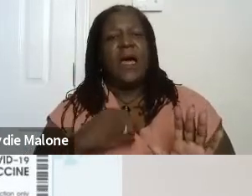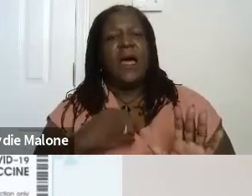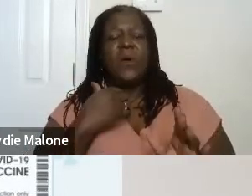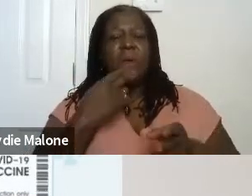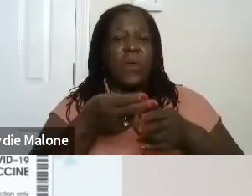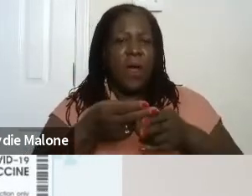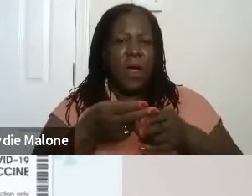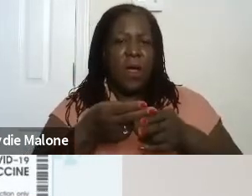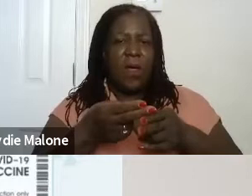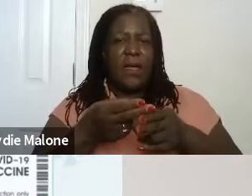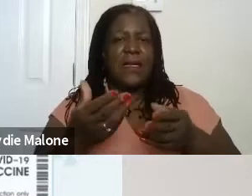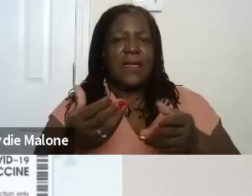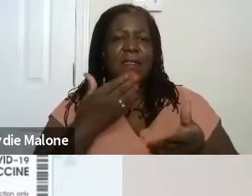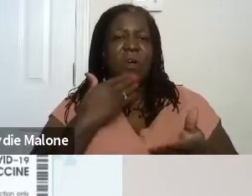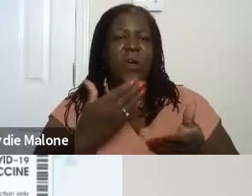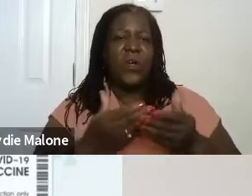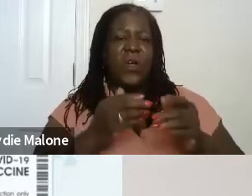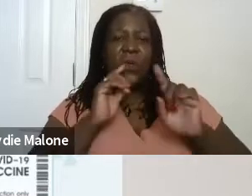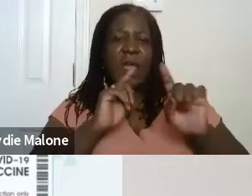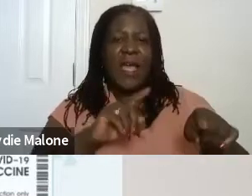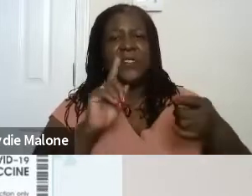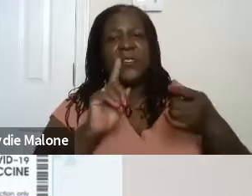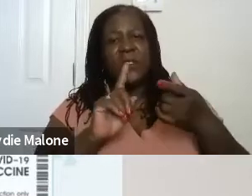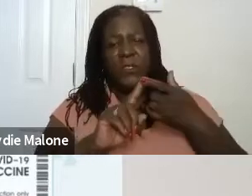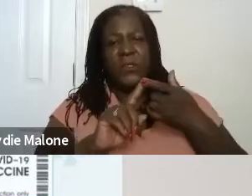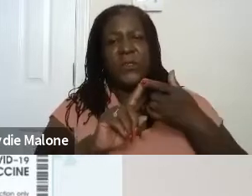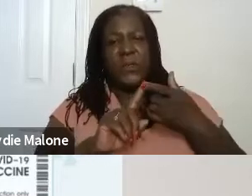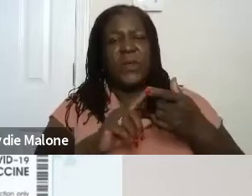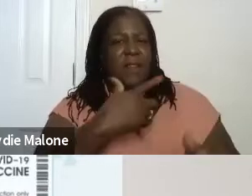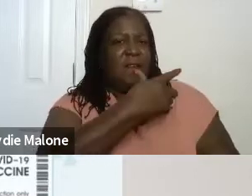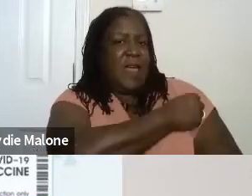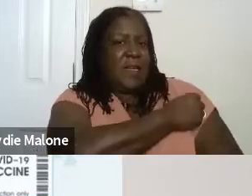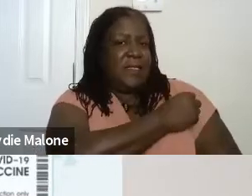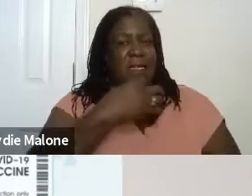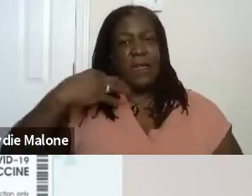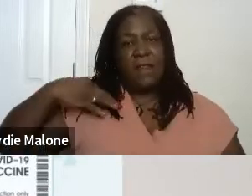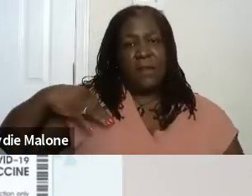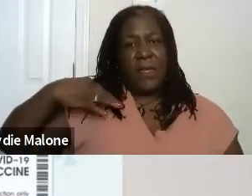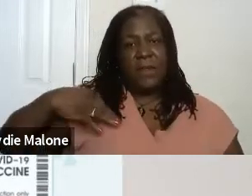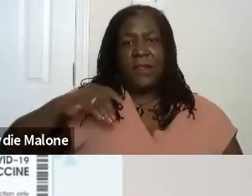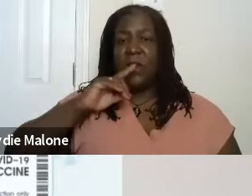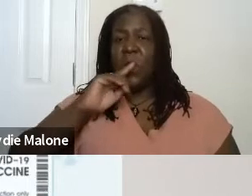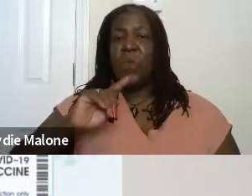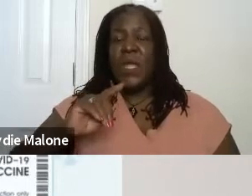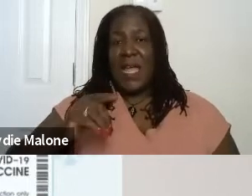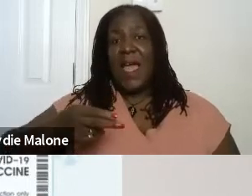a good reaction to a vaccine. We know that the benefits are really high. We know that